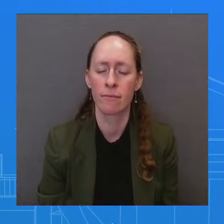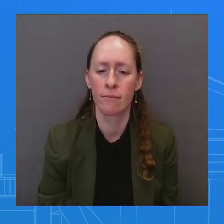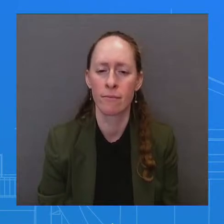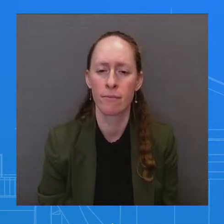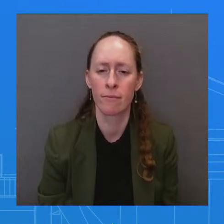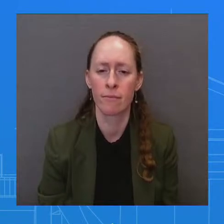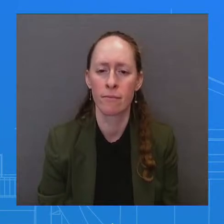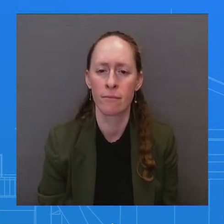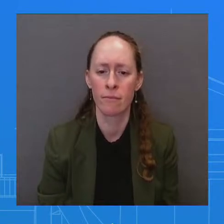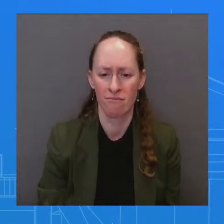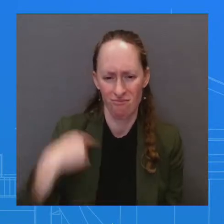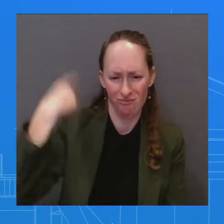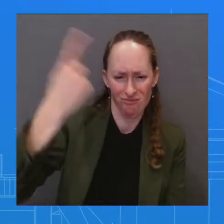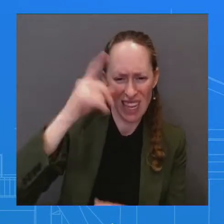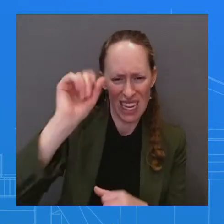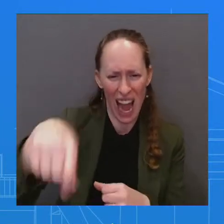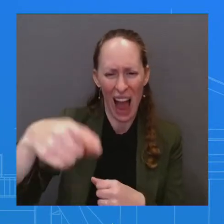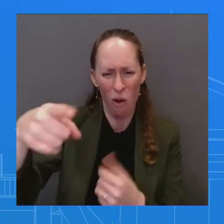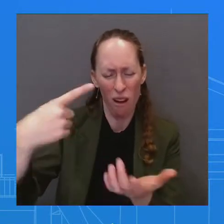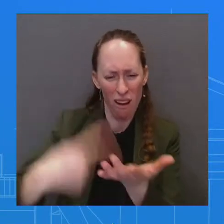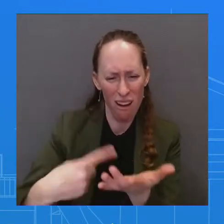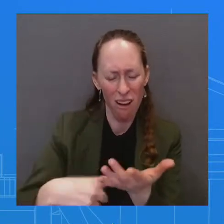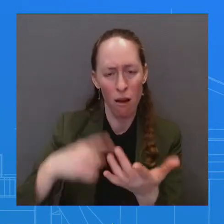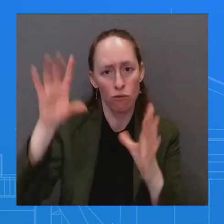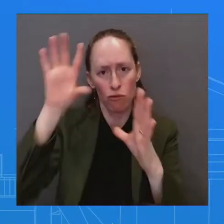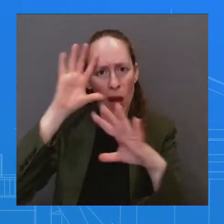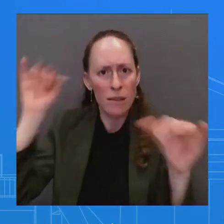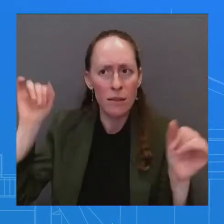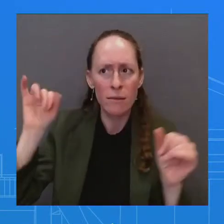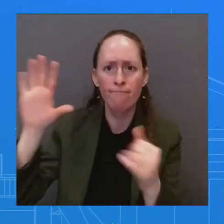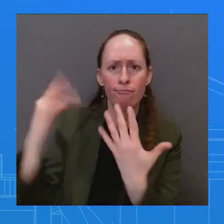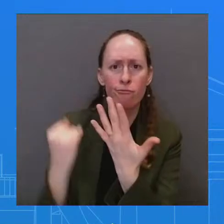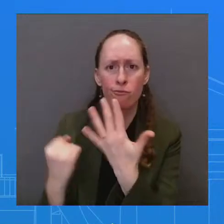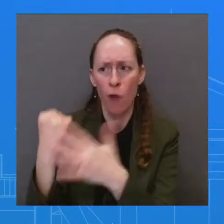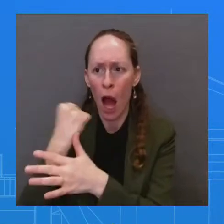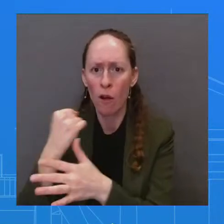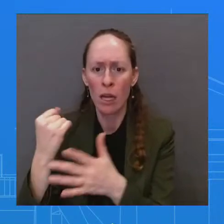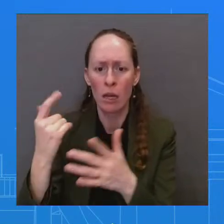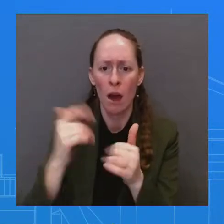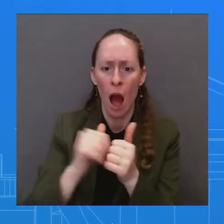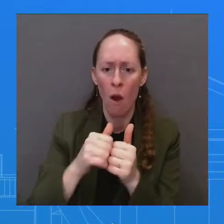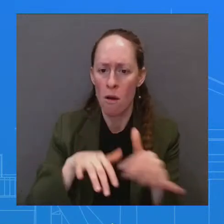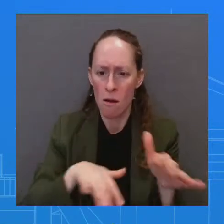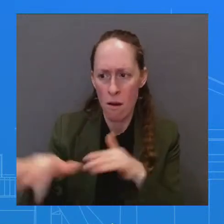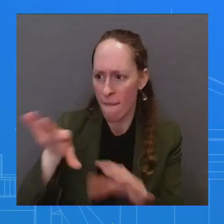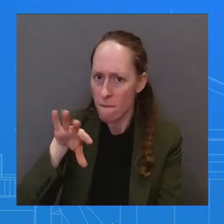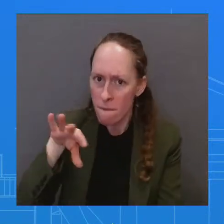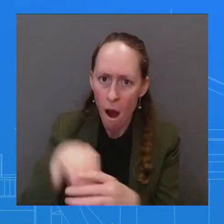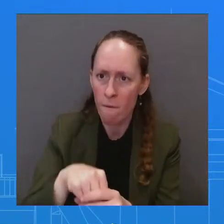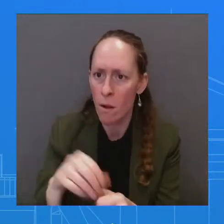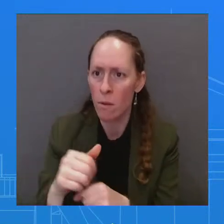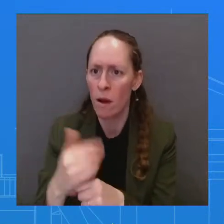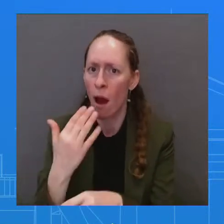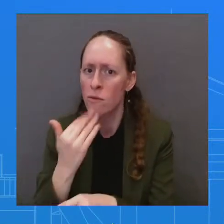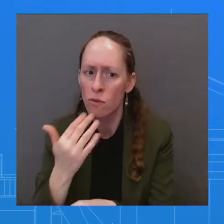Thinking about COP28, reports that he's not going. Would he have gone had he not been needing to deal with this?